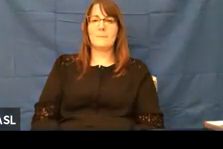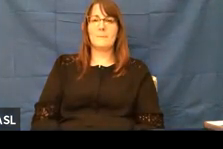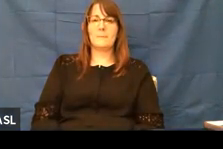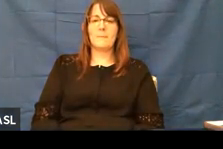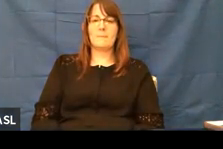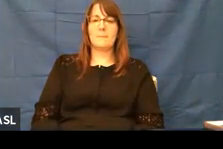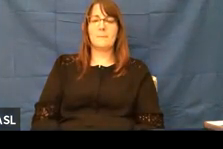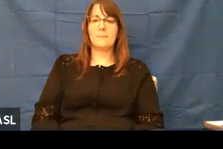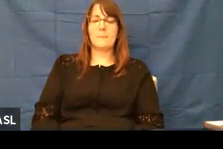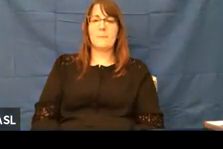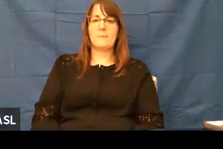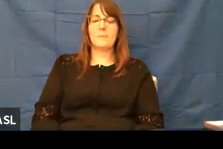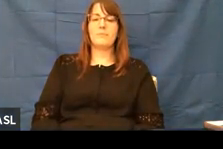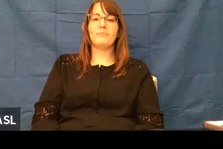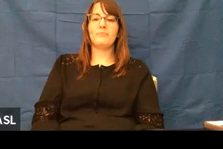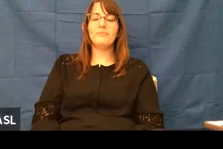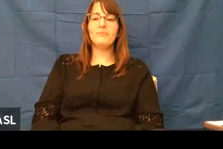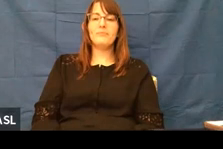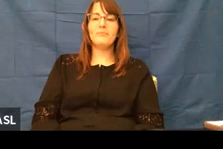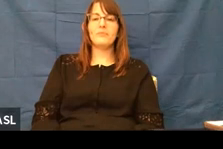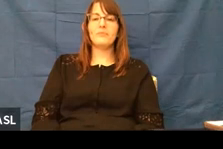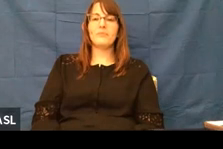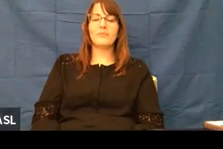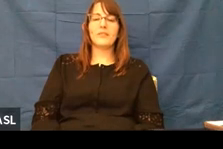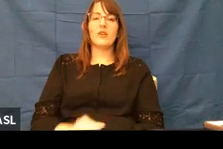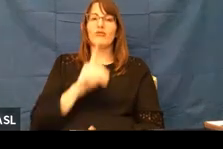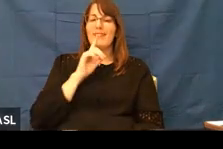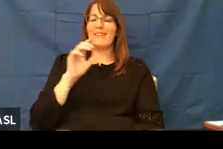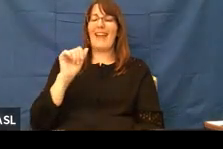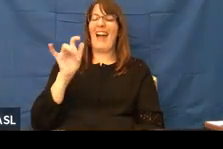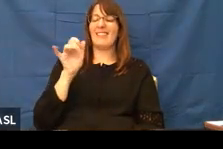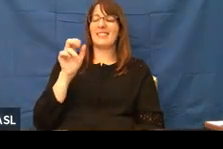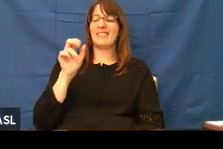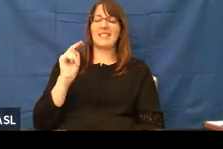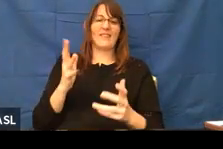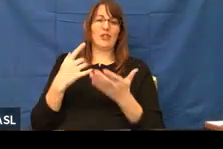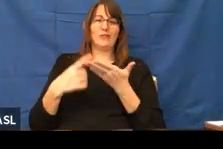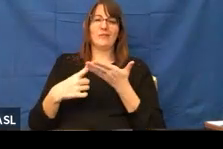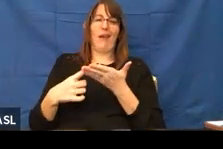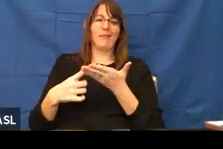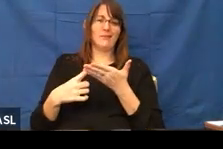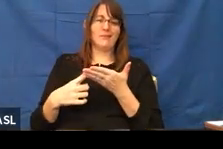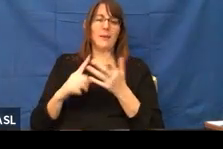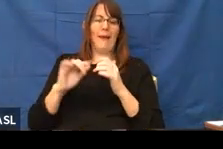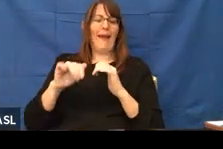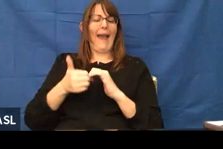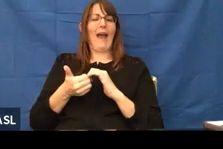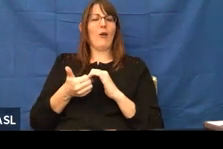Jewyl Alderson Clarke, SDCOE: dive forward so it's it's really an Allison talked about this early in our presentation today. How do we interested in, see the value of learning.